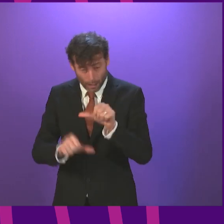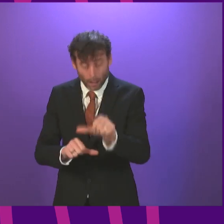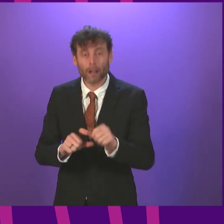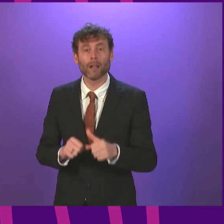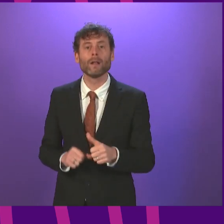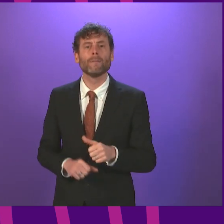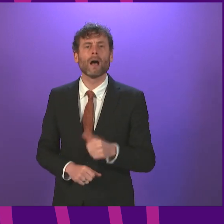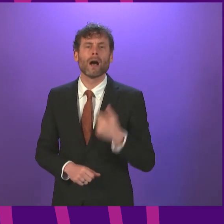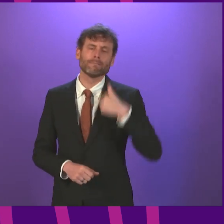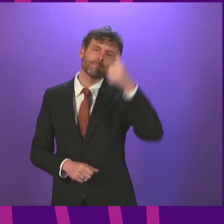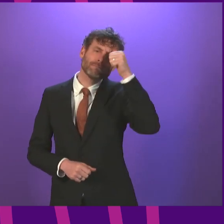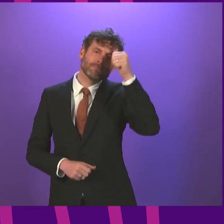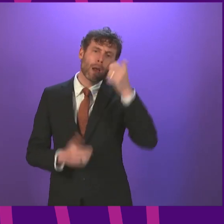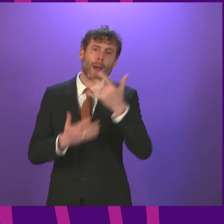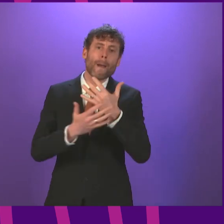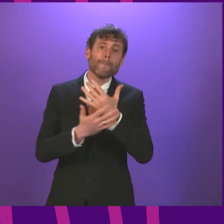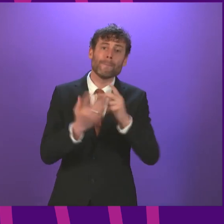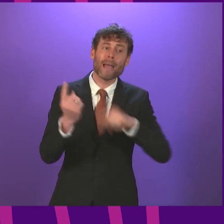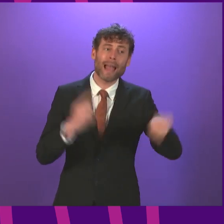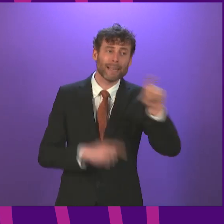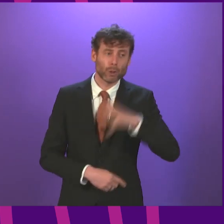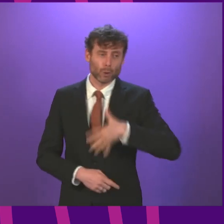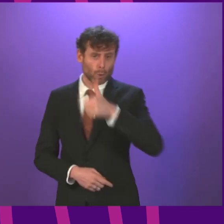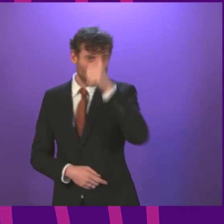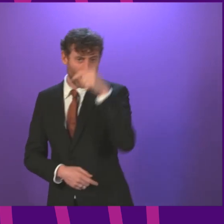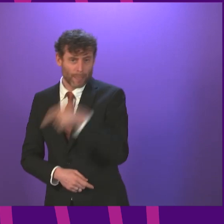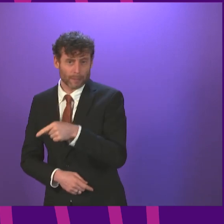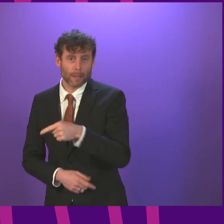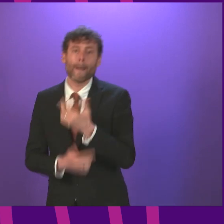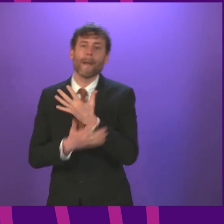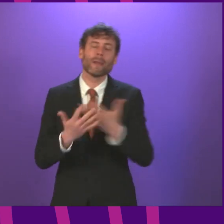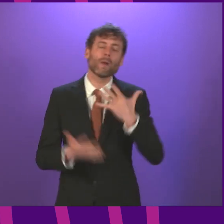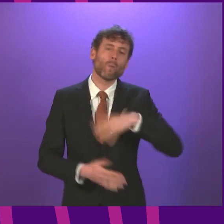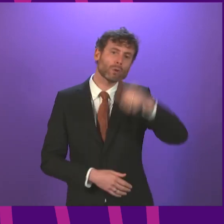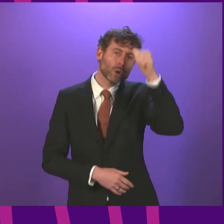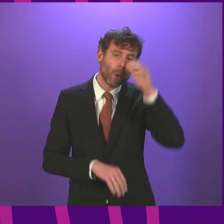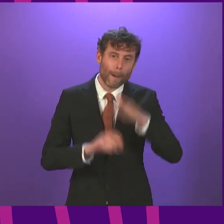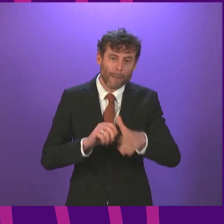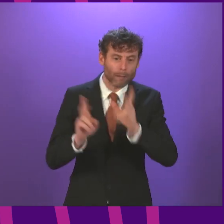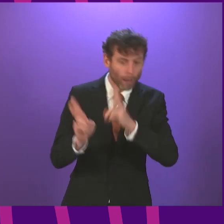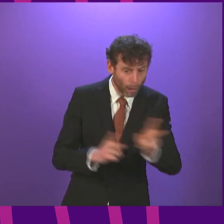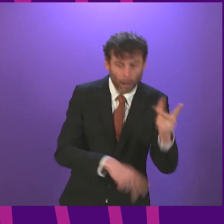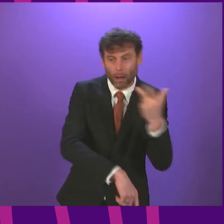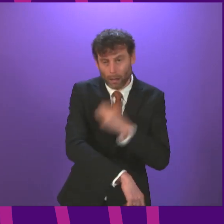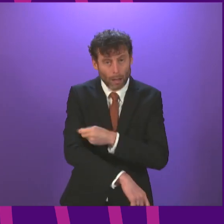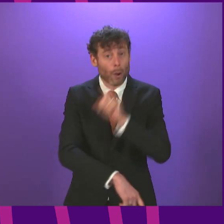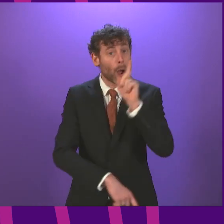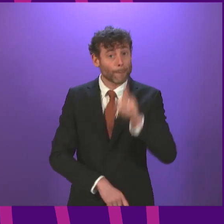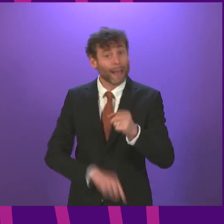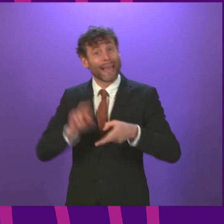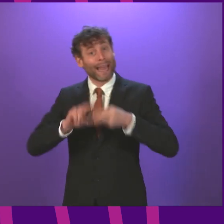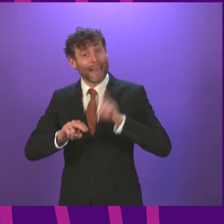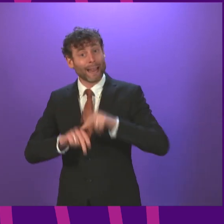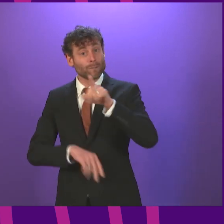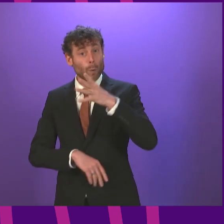about vaccination, Covid and when we might come out of lockdown, anybody who wants to read the legal advice can go on to the Scottish Government website and do that.